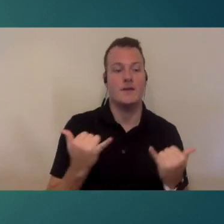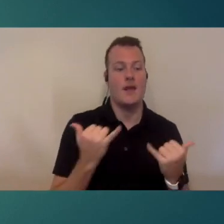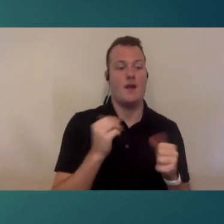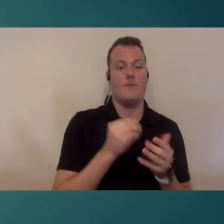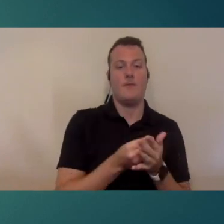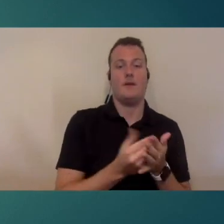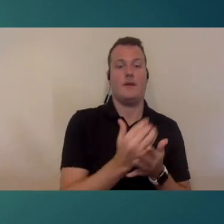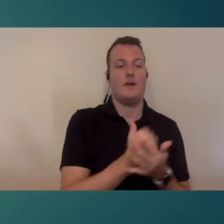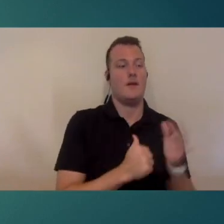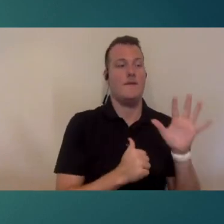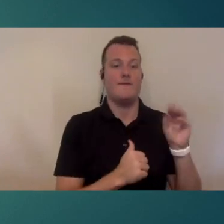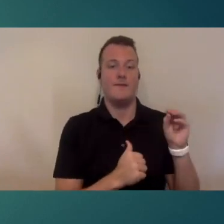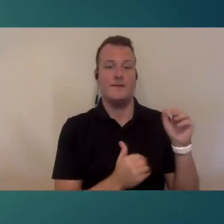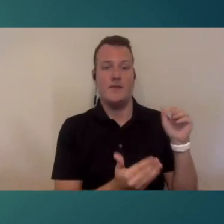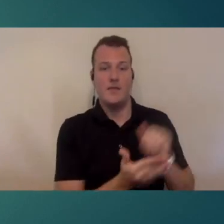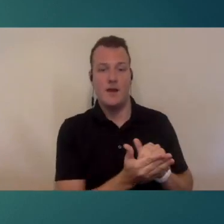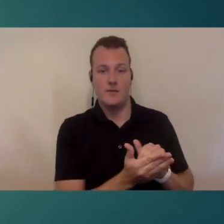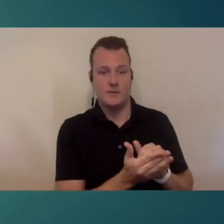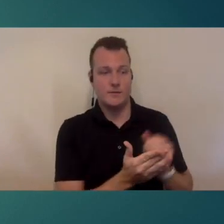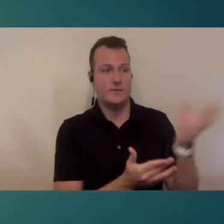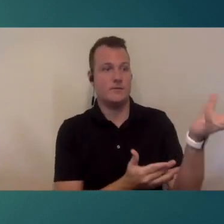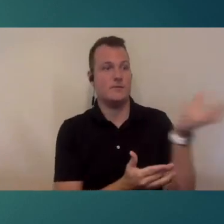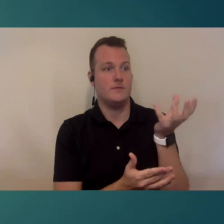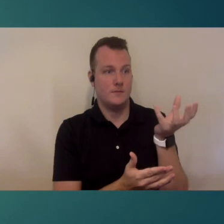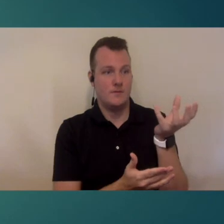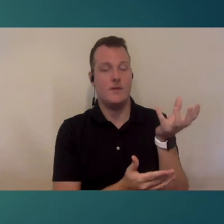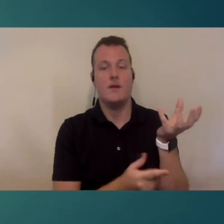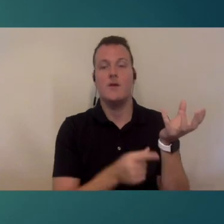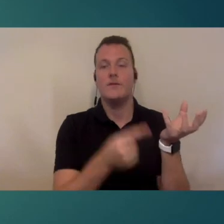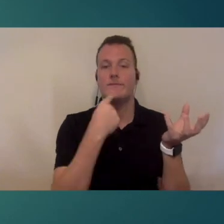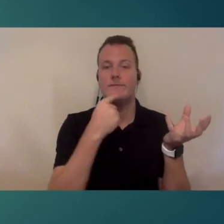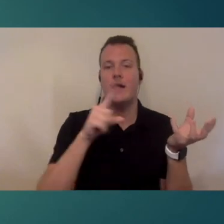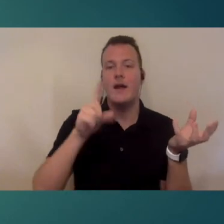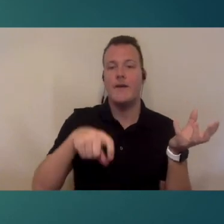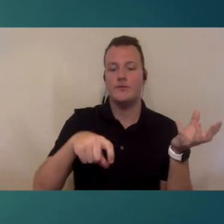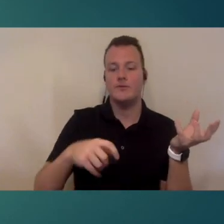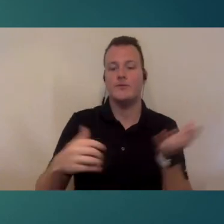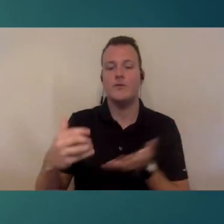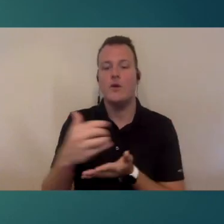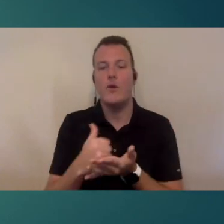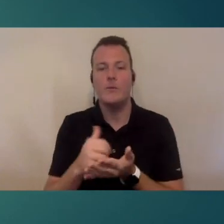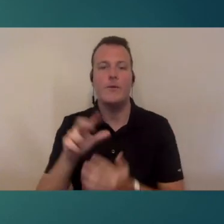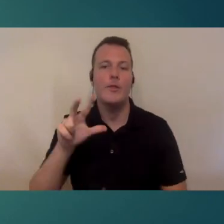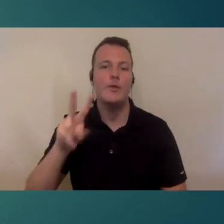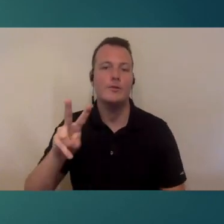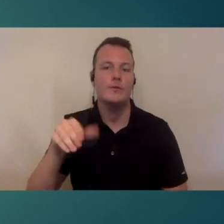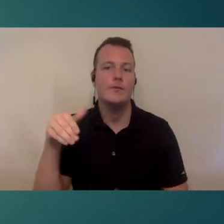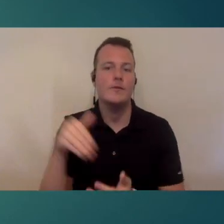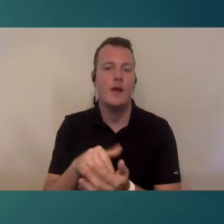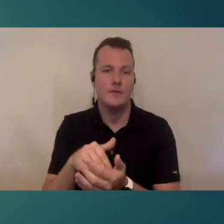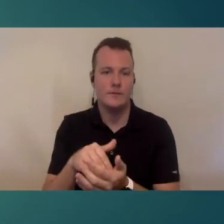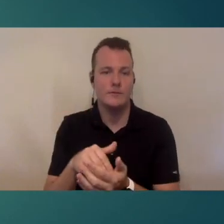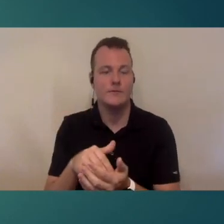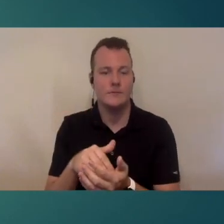income is $50,000, then it will tell you you need to make approximately $32,000